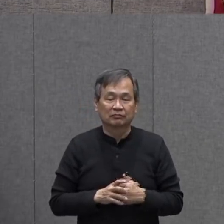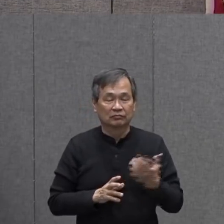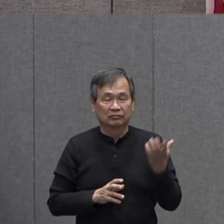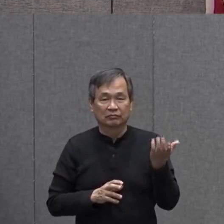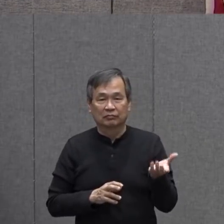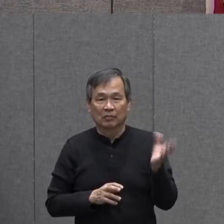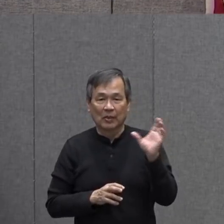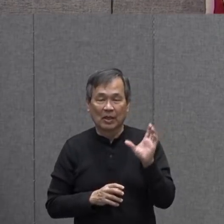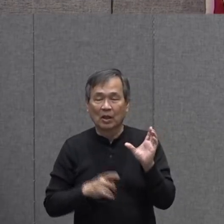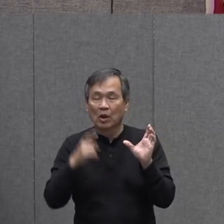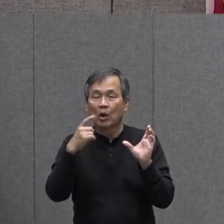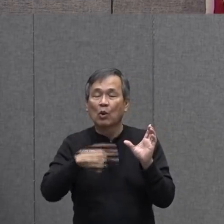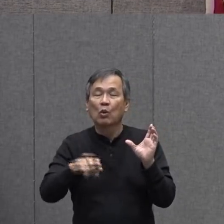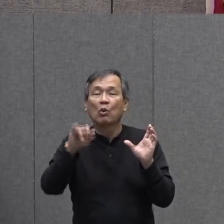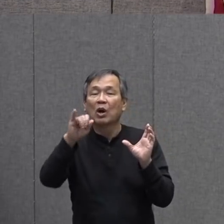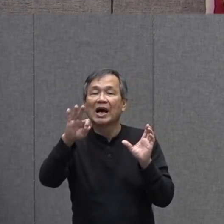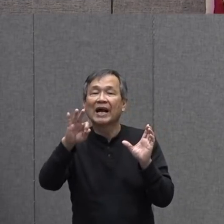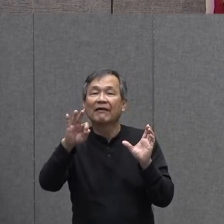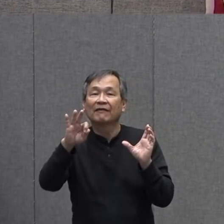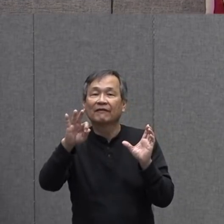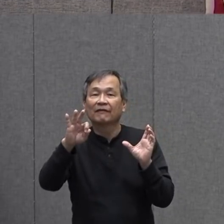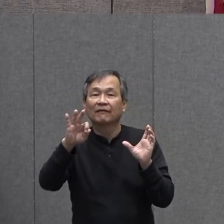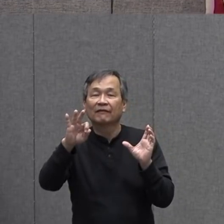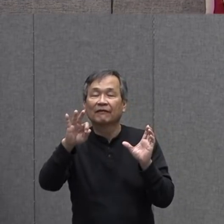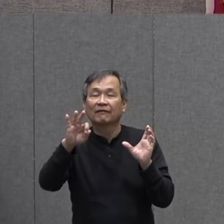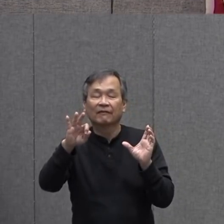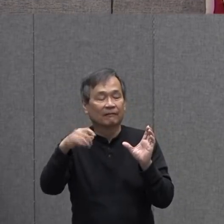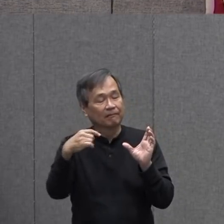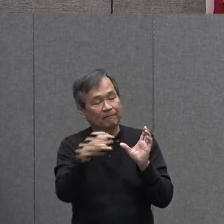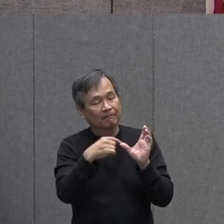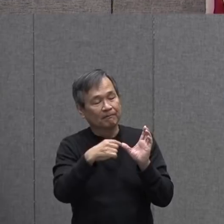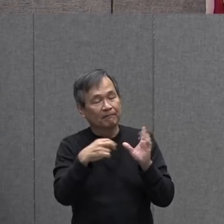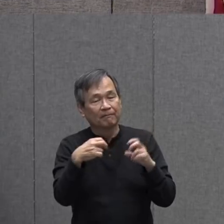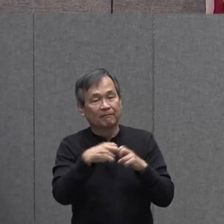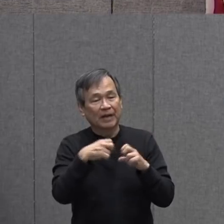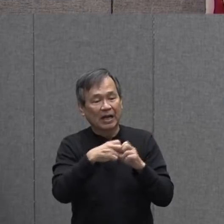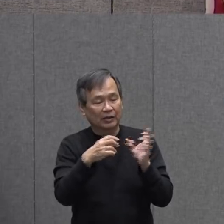What if the batteries were taken out?